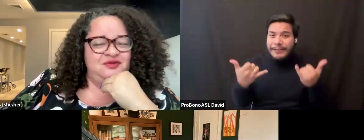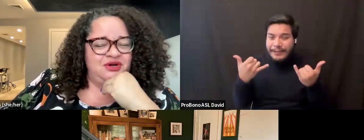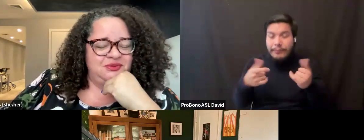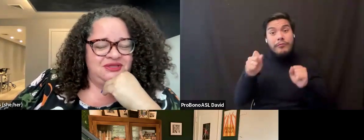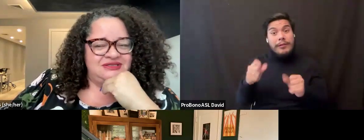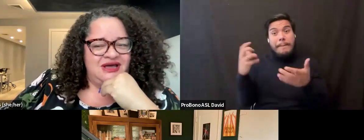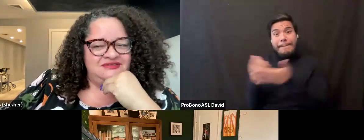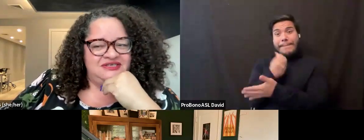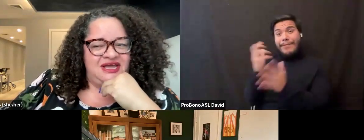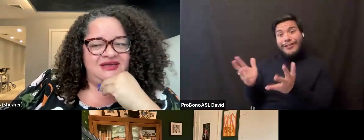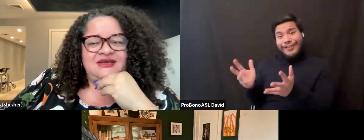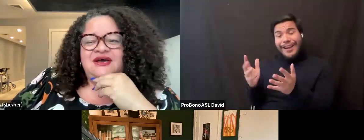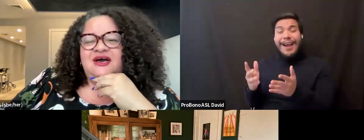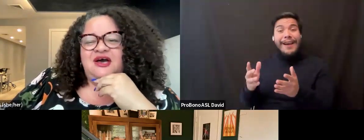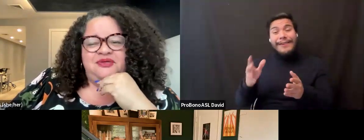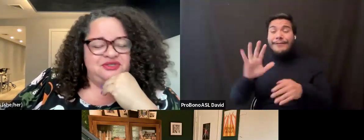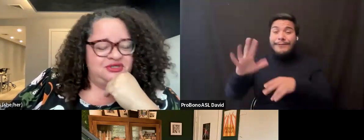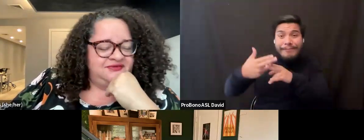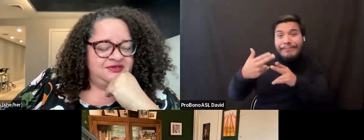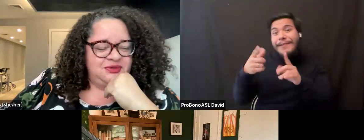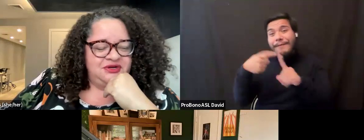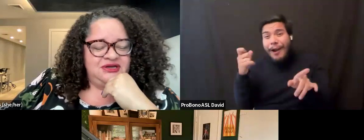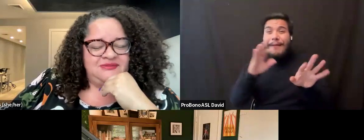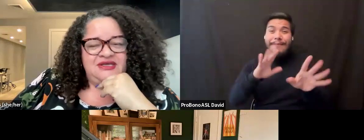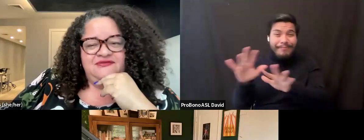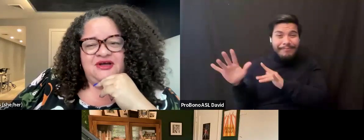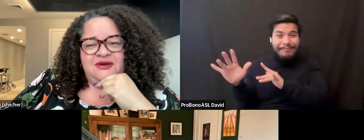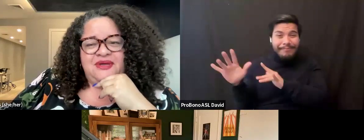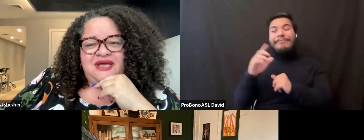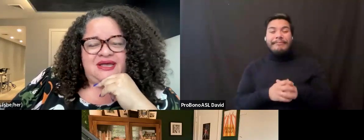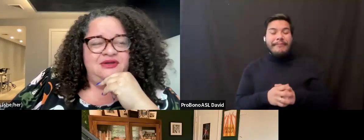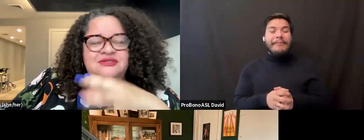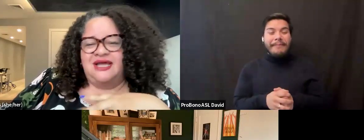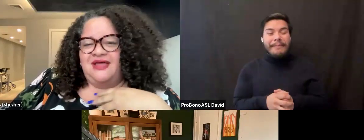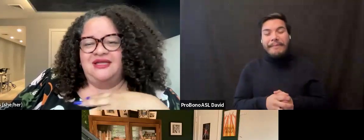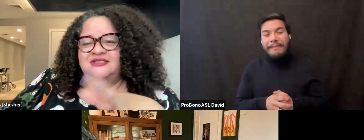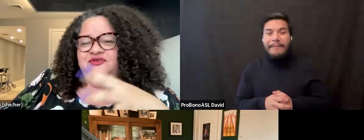If you are here with us live today, be sure to tell folks where you're coming in from and whose land that is.